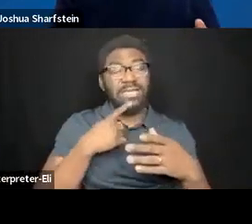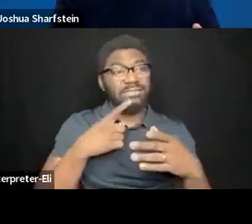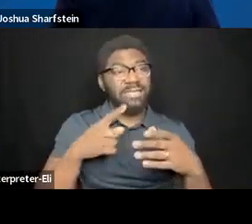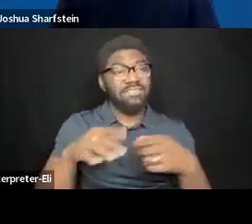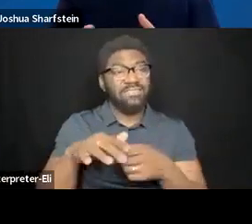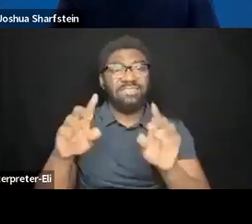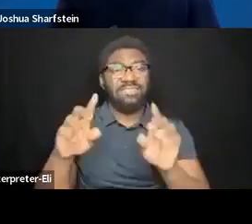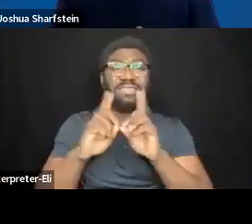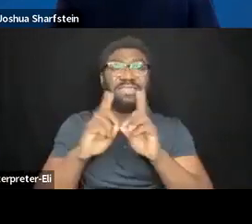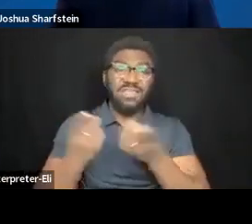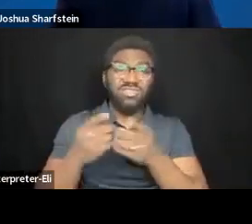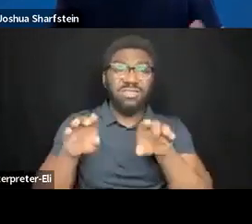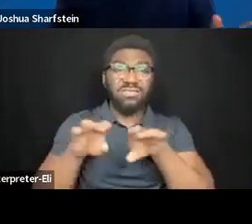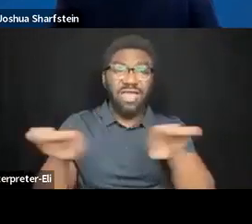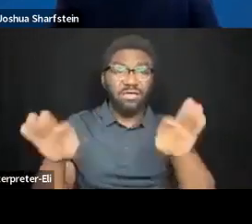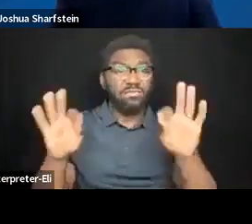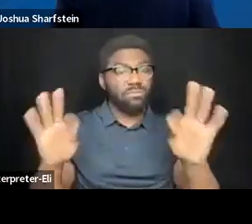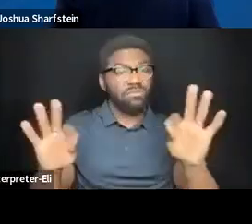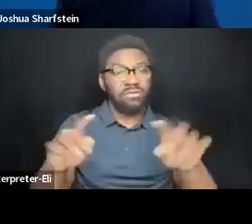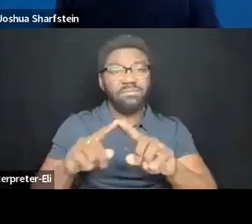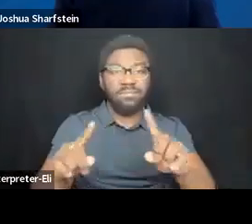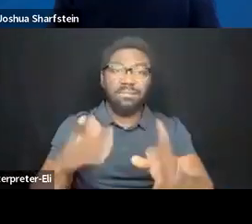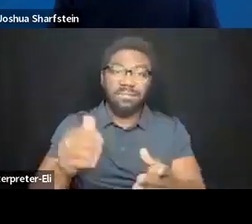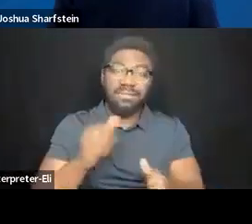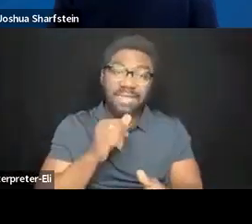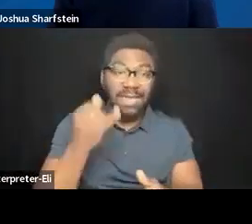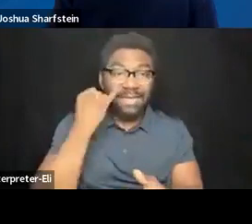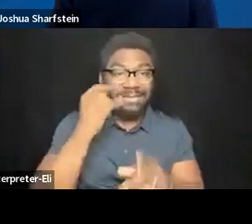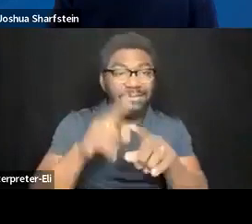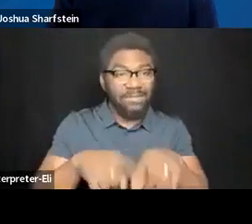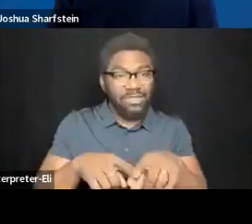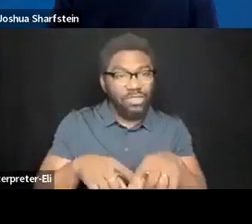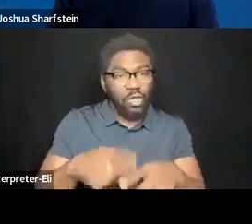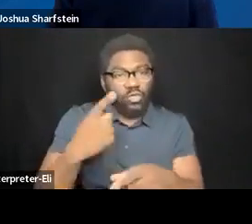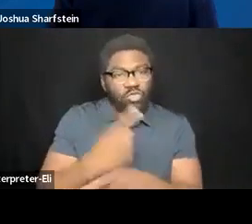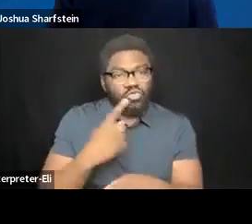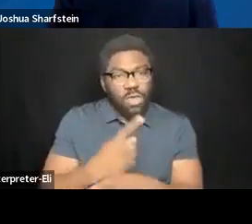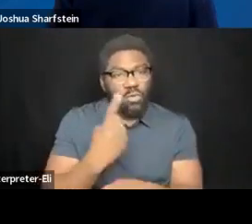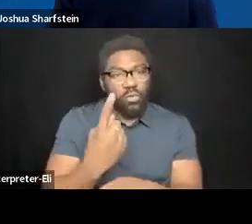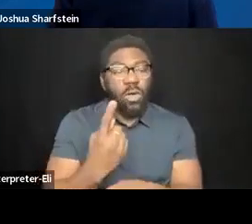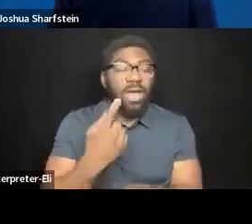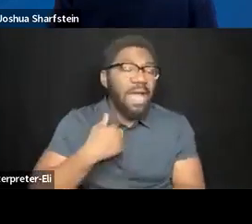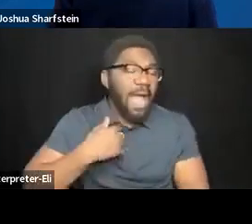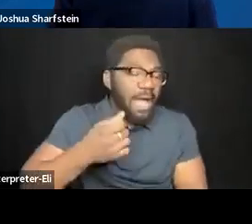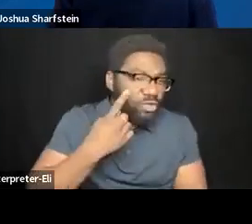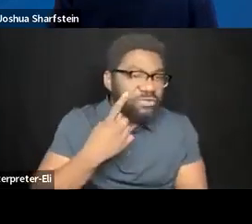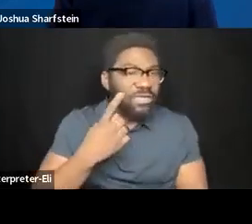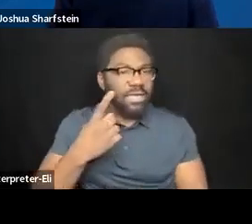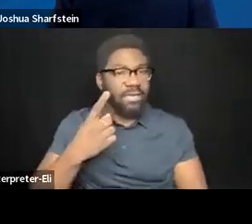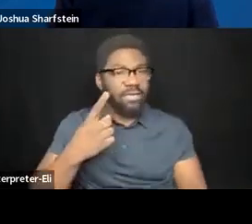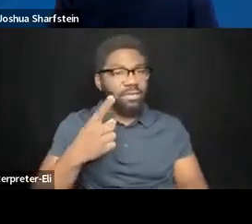So recognizing things like there are geographic distributions of the labs and, you know, there should be more than one person